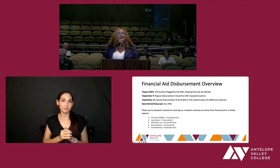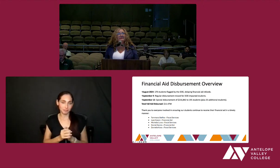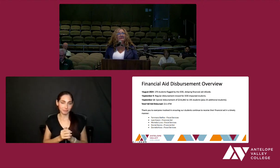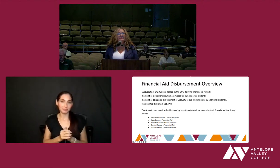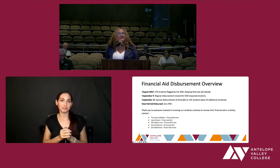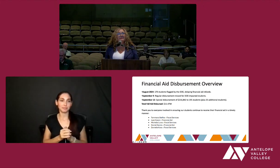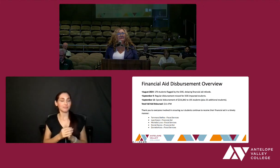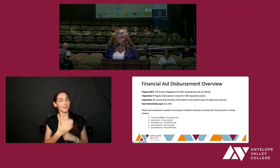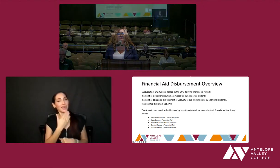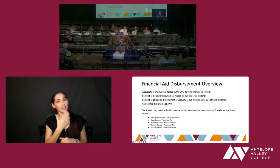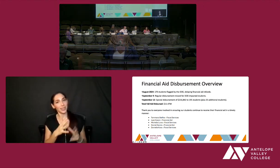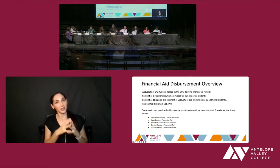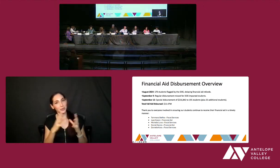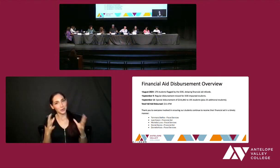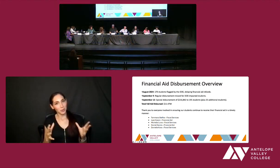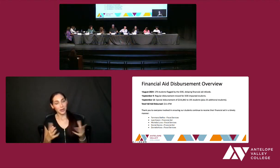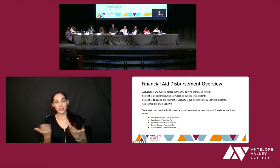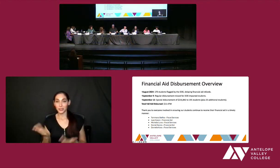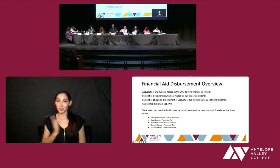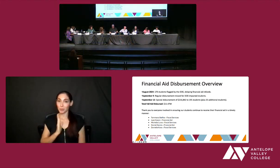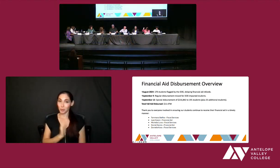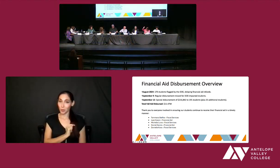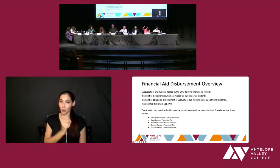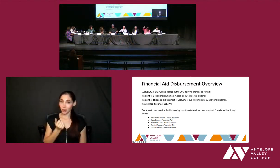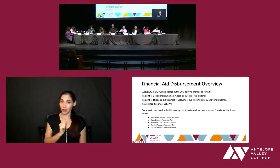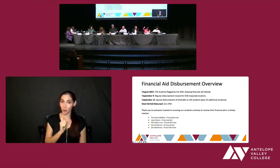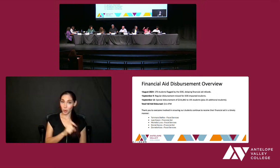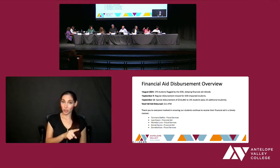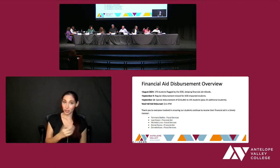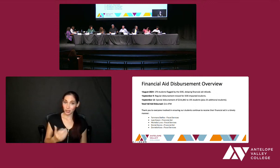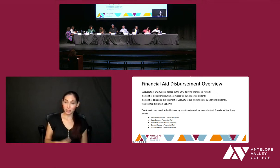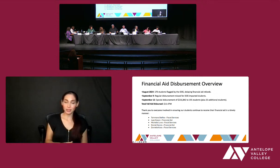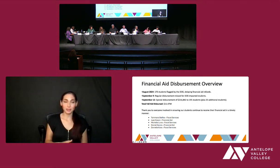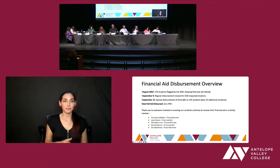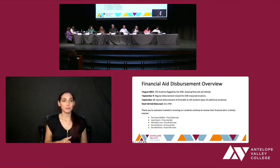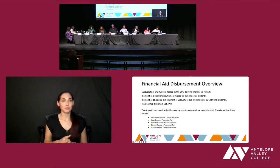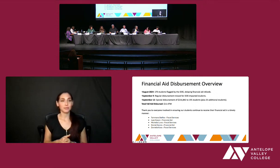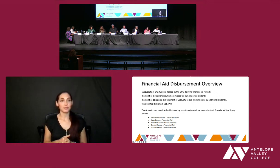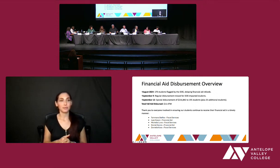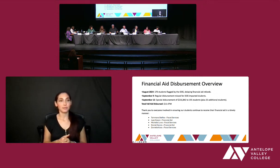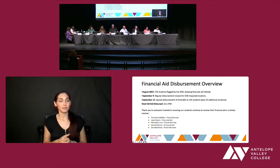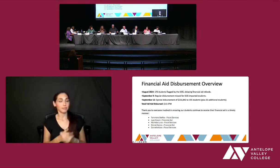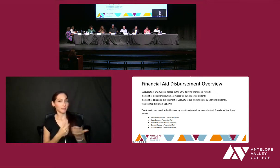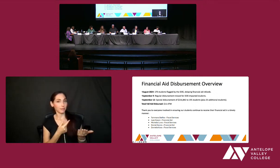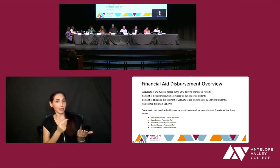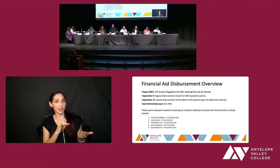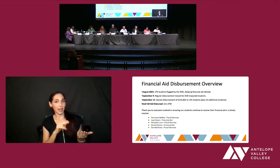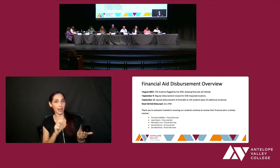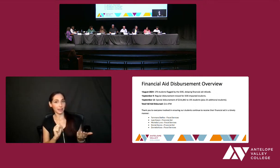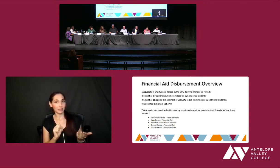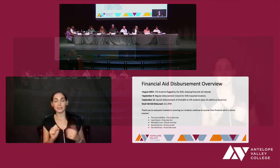Thank you so much. Board, do we have any questions? Trustee Gaines? Yes. Um.